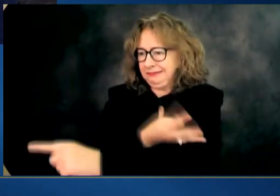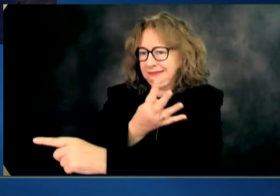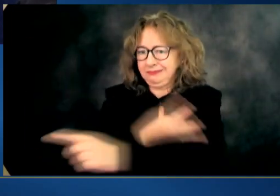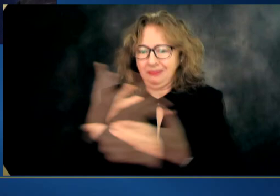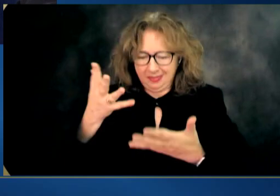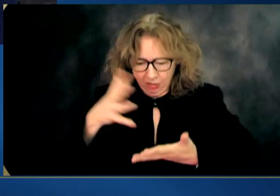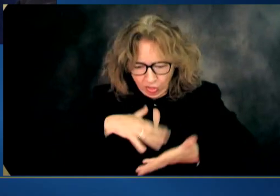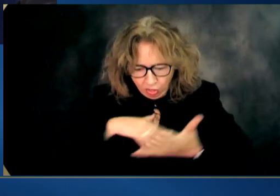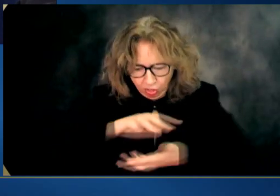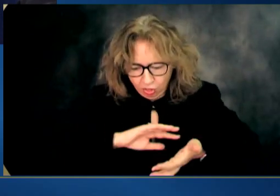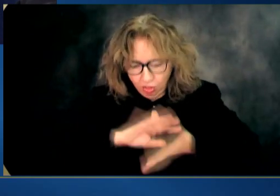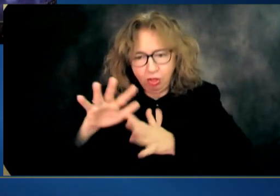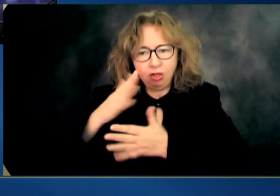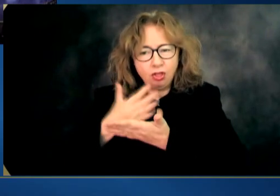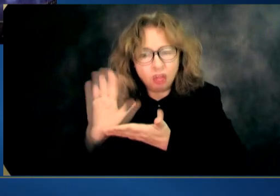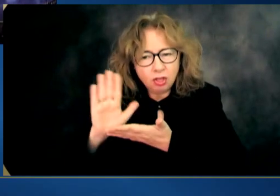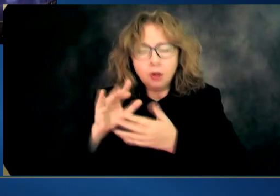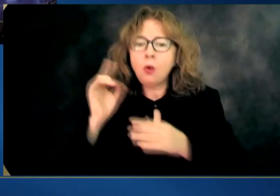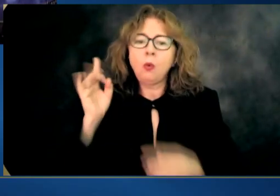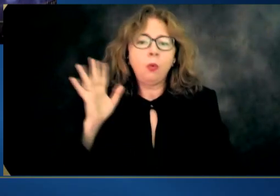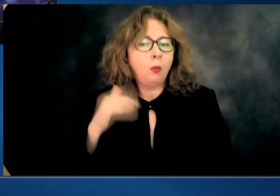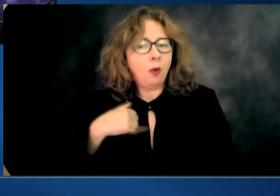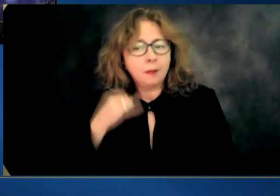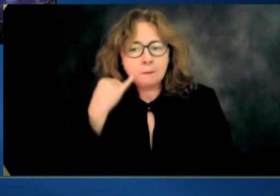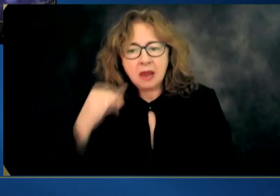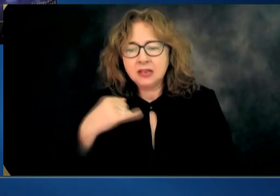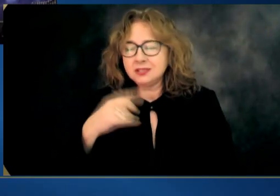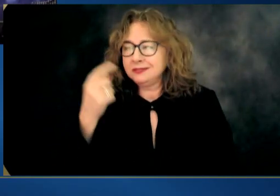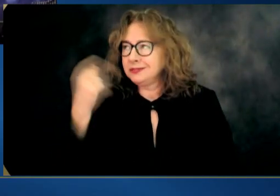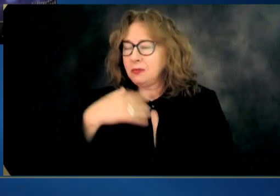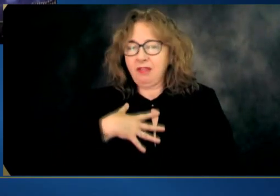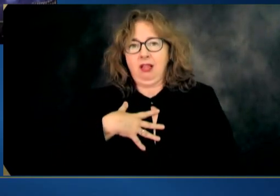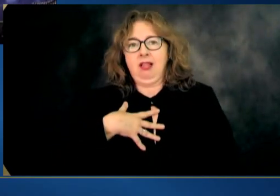be incredibly disappointing. So, I'm excited to hear that your lab is working to try to prevent